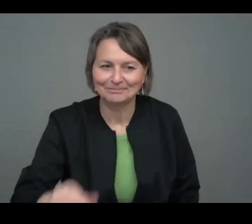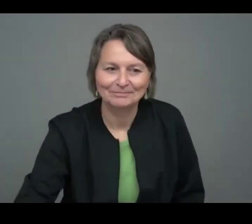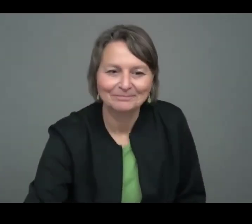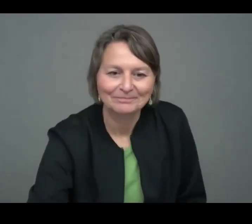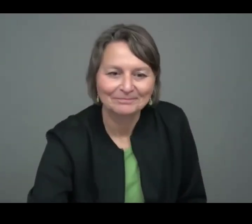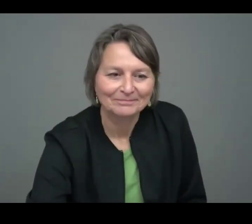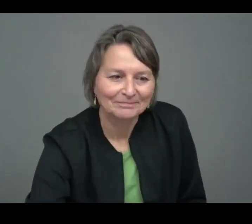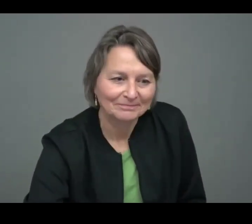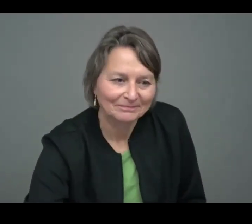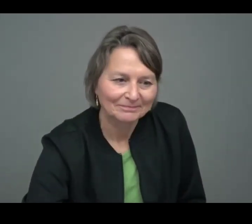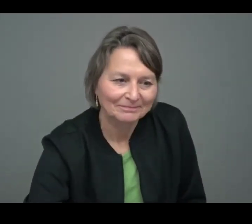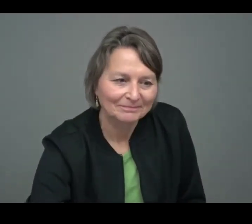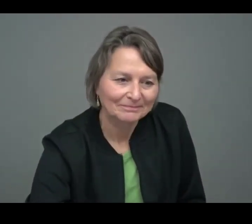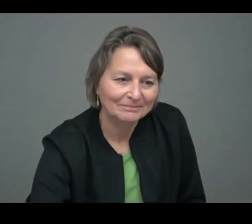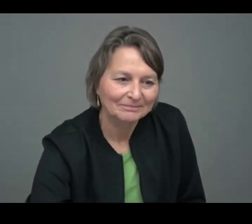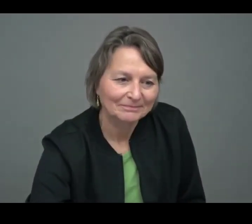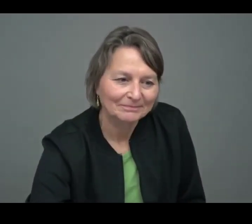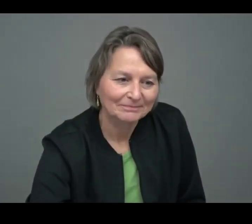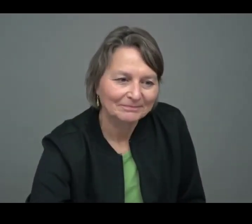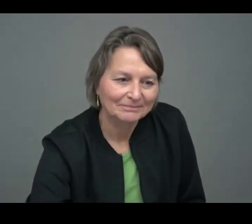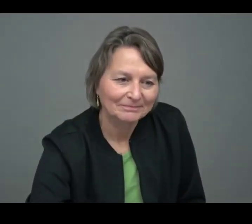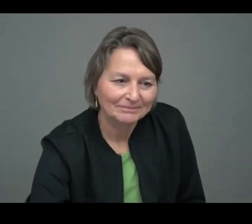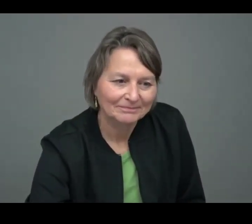will explain you later a little bit more about this.